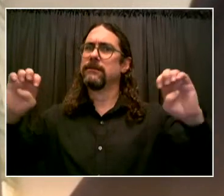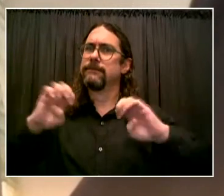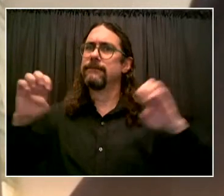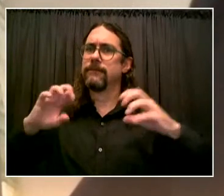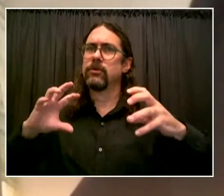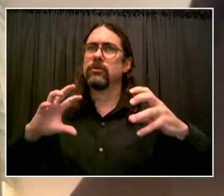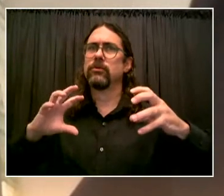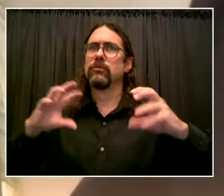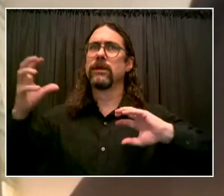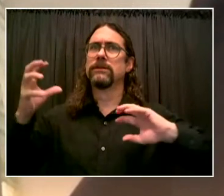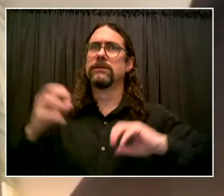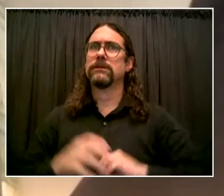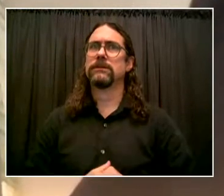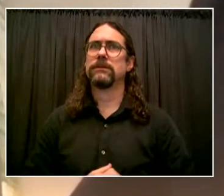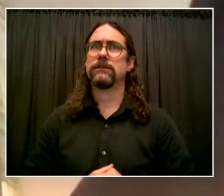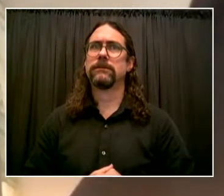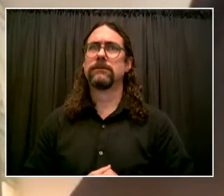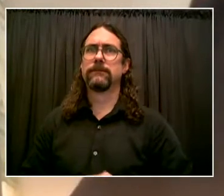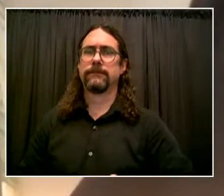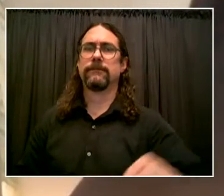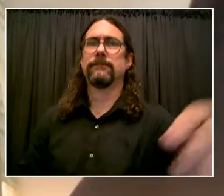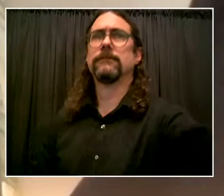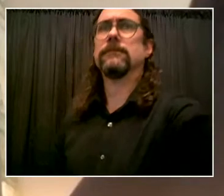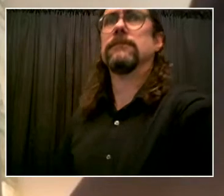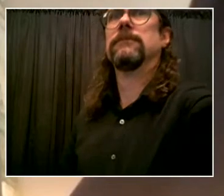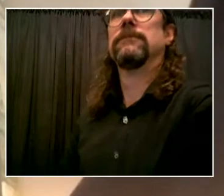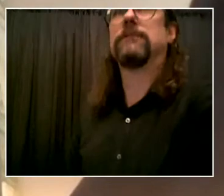YOU ARE RIGHT